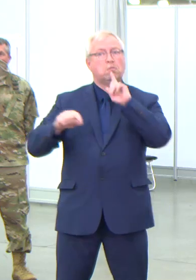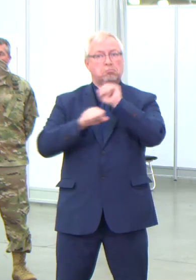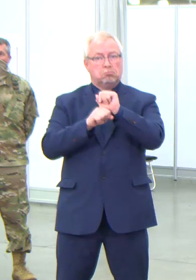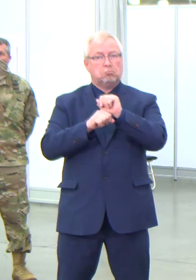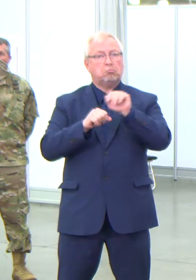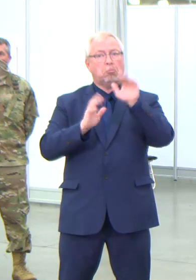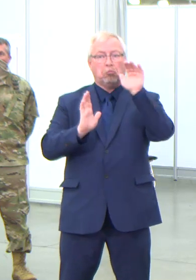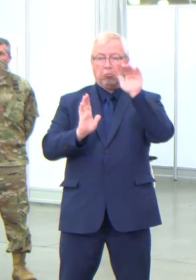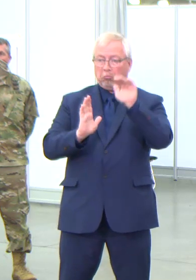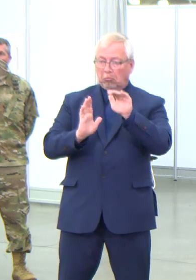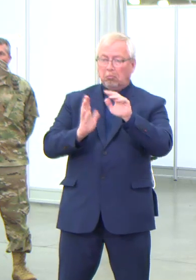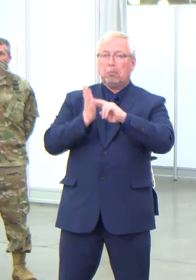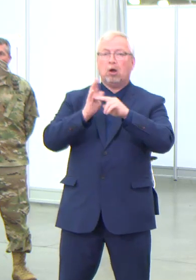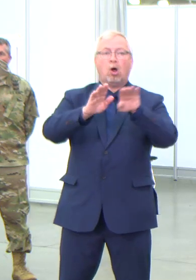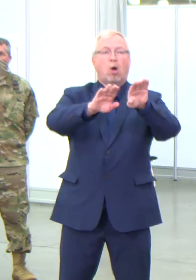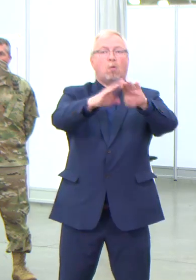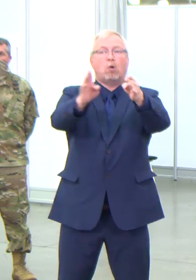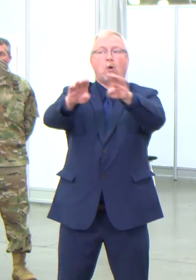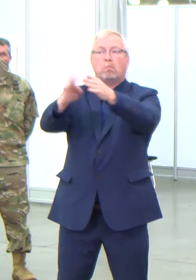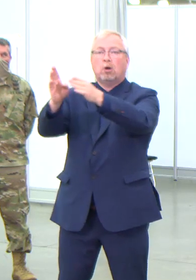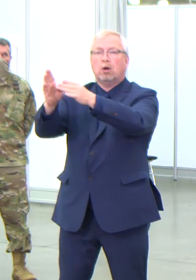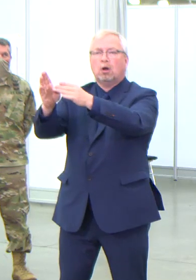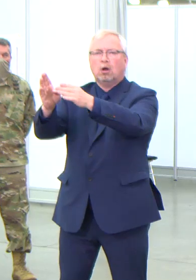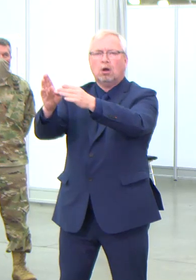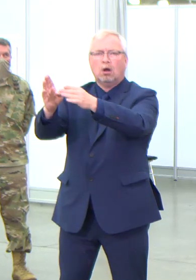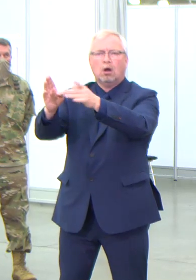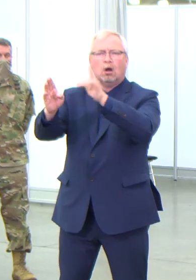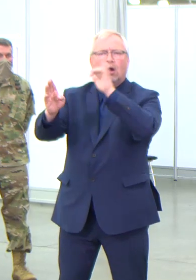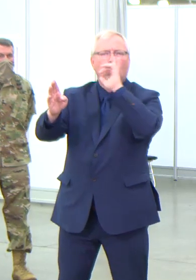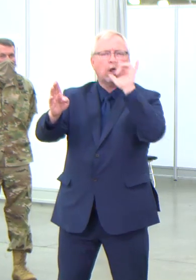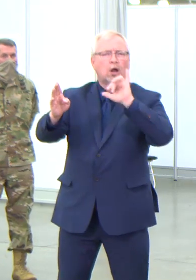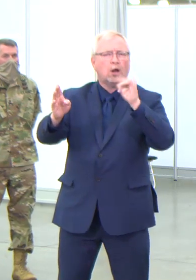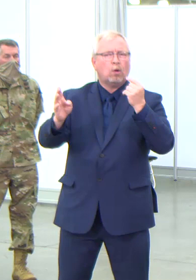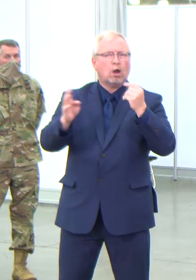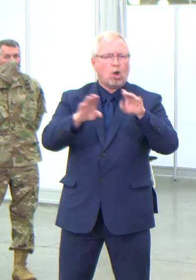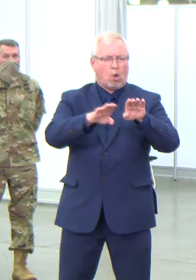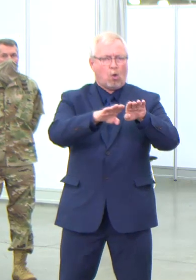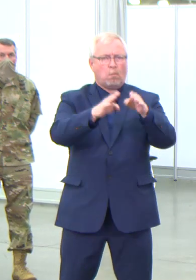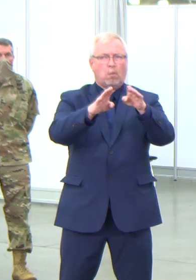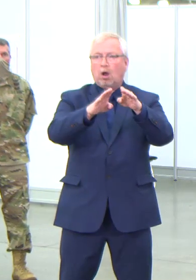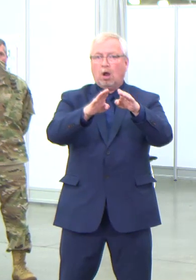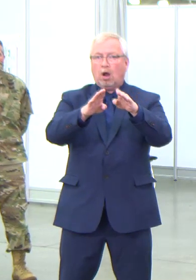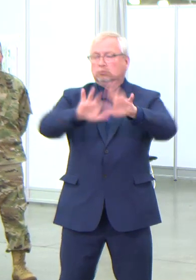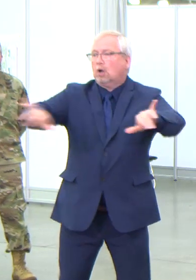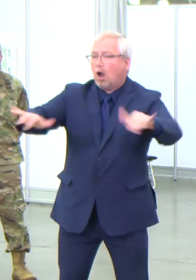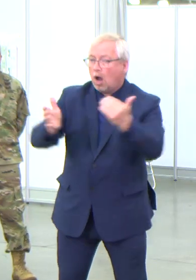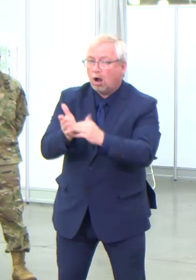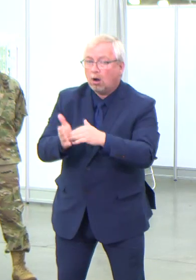. (Question off mic. ) GOVERNOR HOGAN: That's a good question. We talked with the doctors today about that.